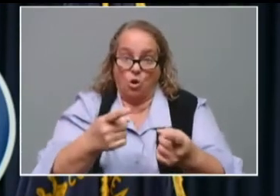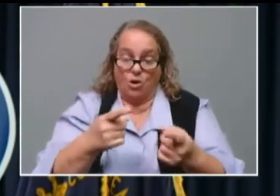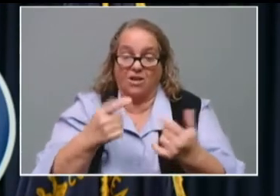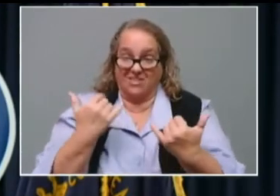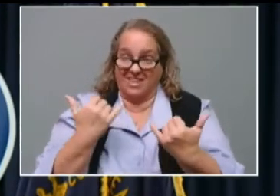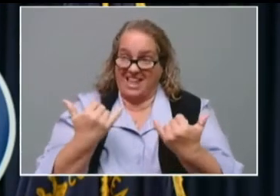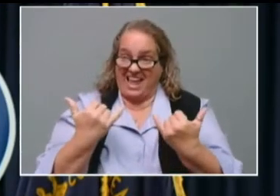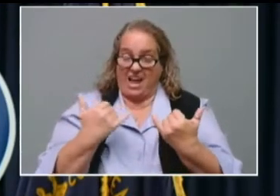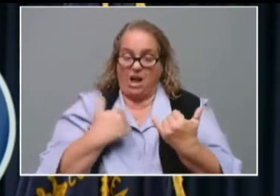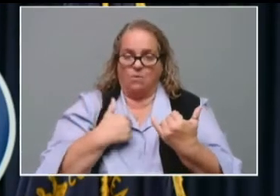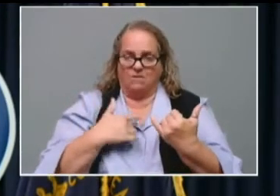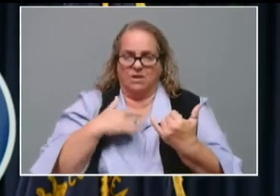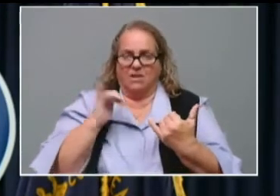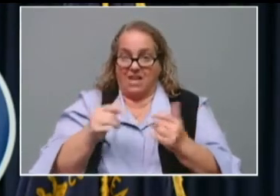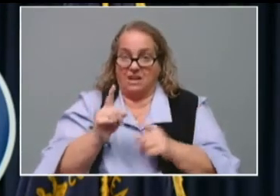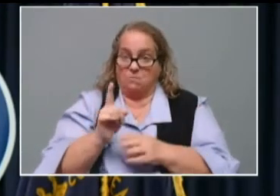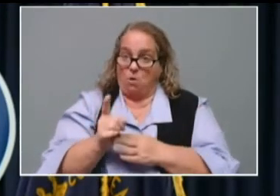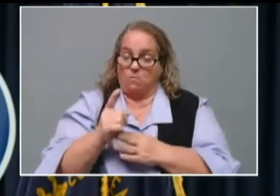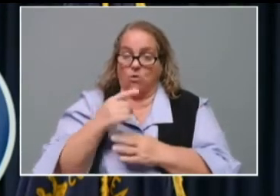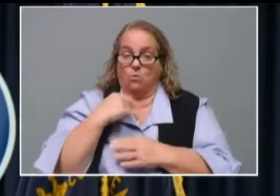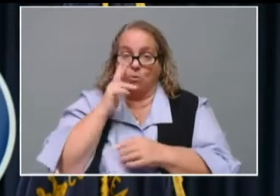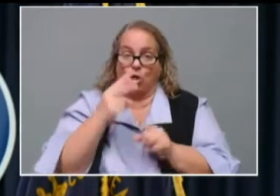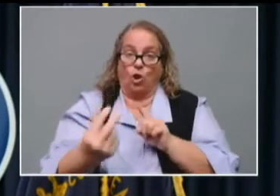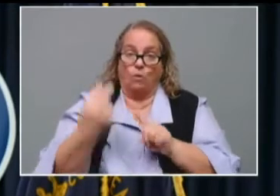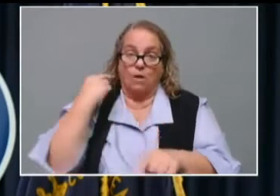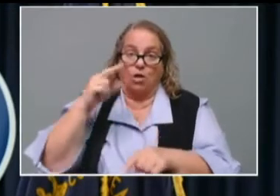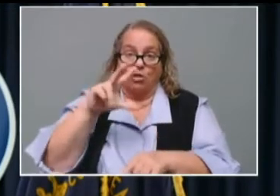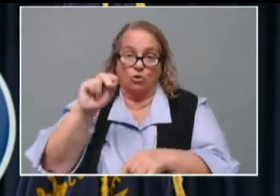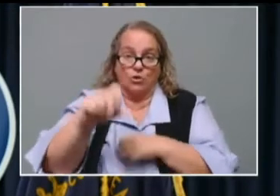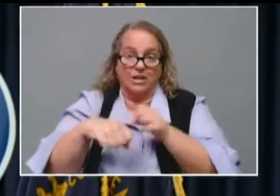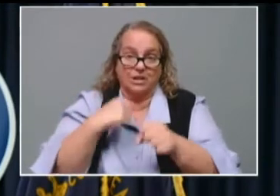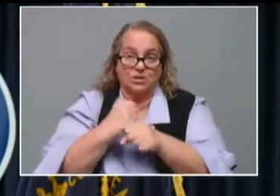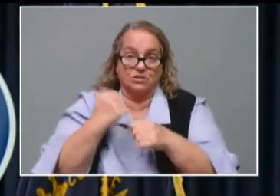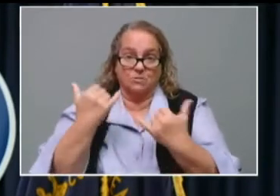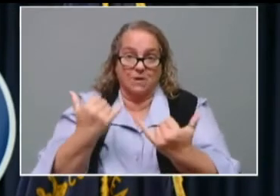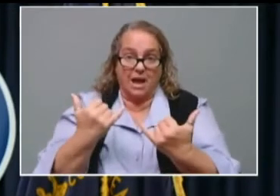back at 30 years from now. So taking these dollars, the American rescue plan